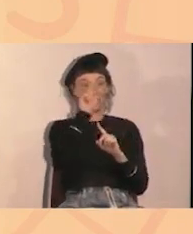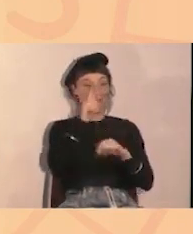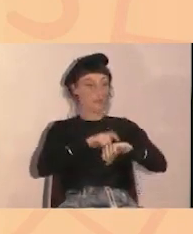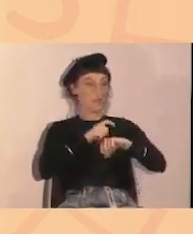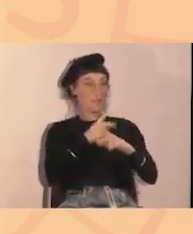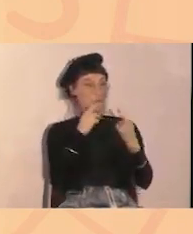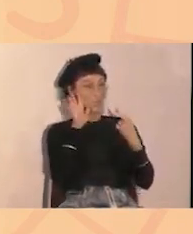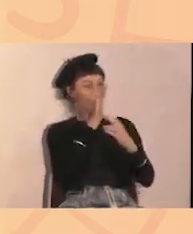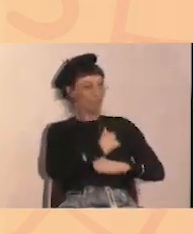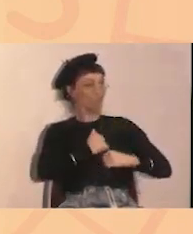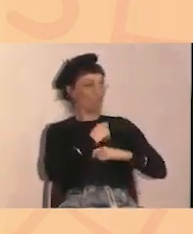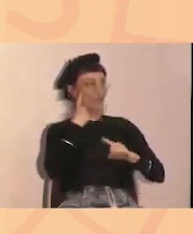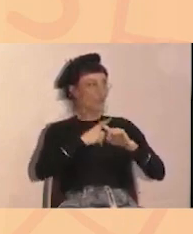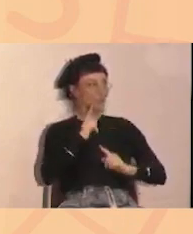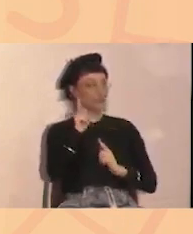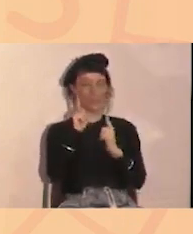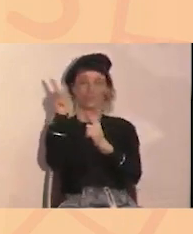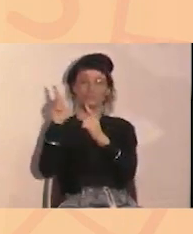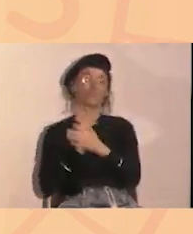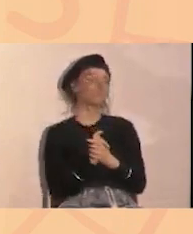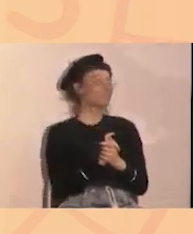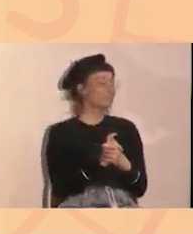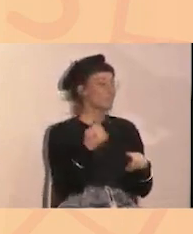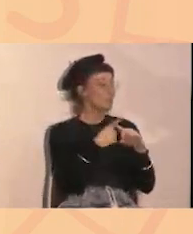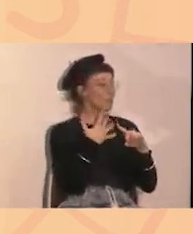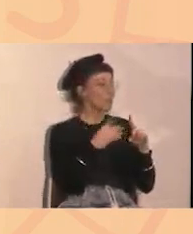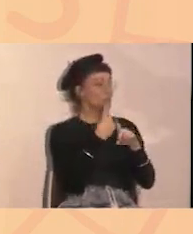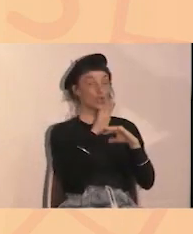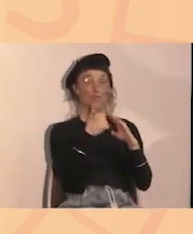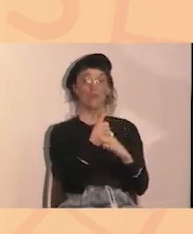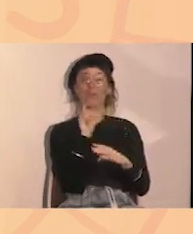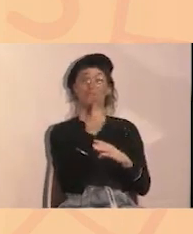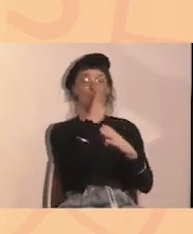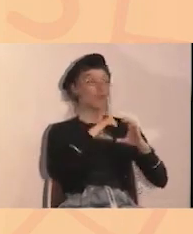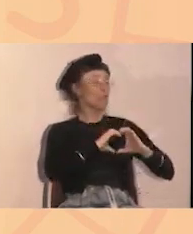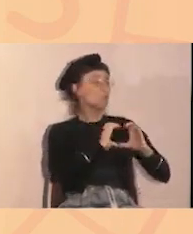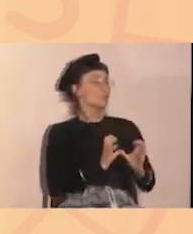So, quickly, I wanna talk to you again about that first heartbreak, the one where I surrendered to the idea that